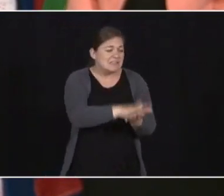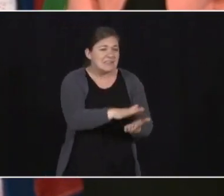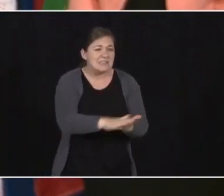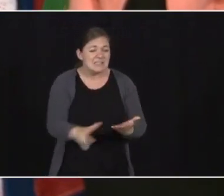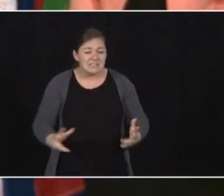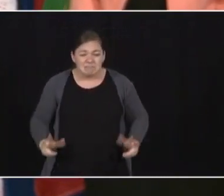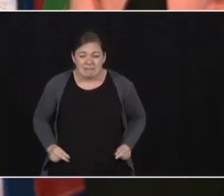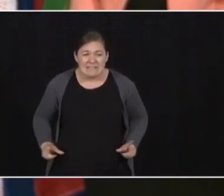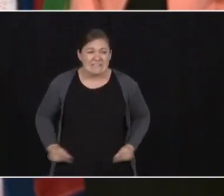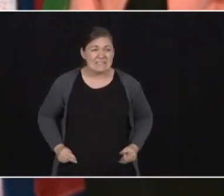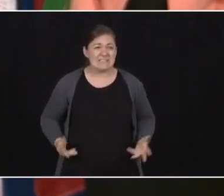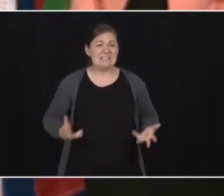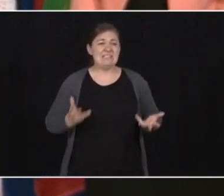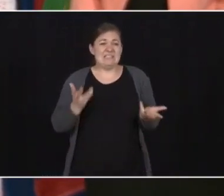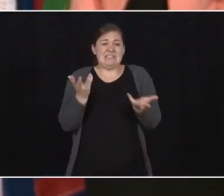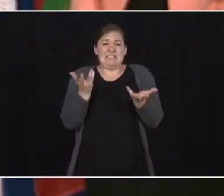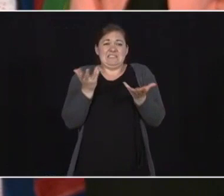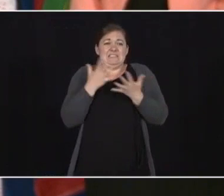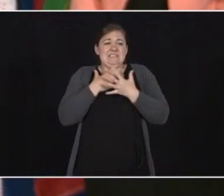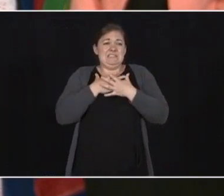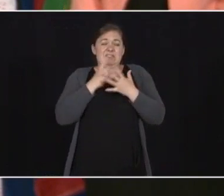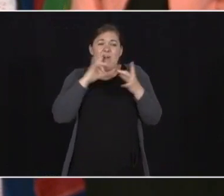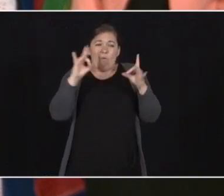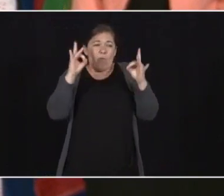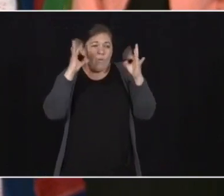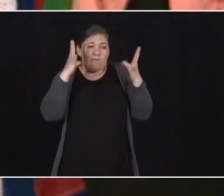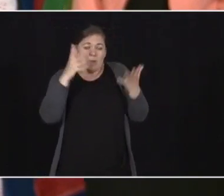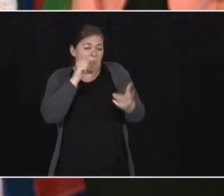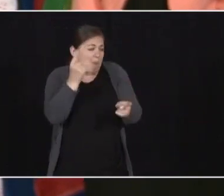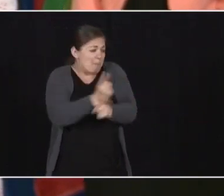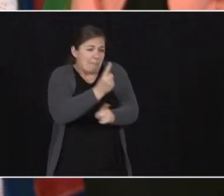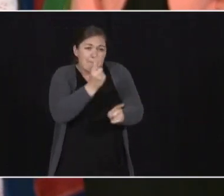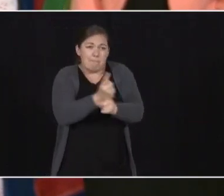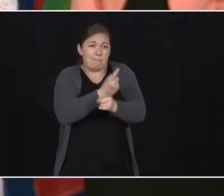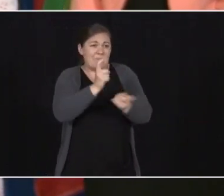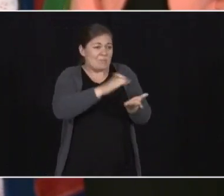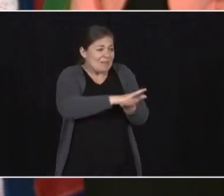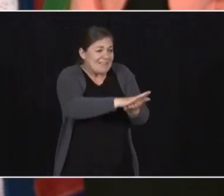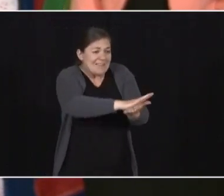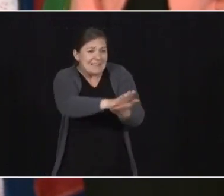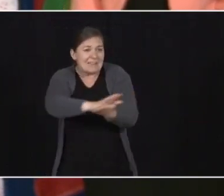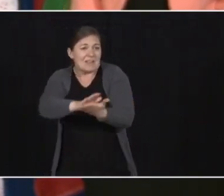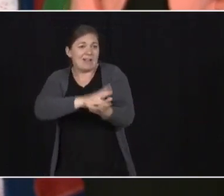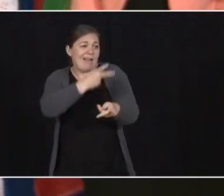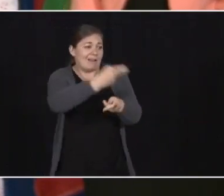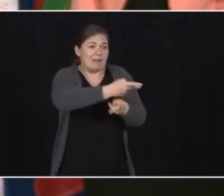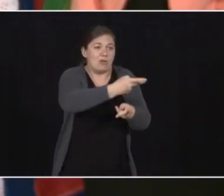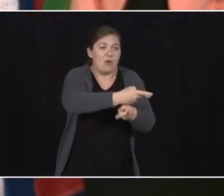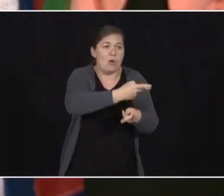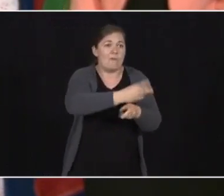These are just standard operating procedures. To clean someone. When you feed them, you lift them up.